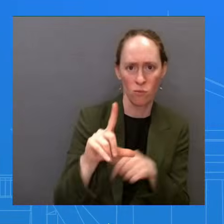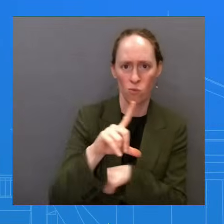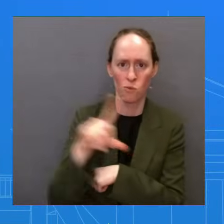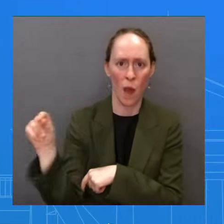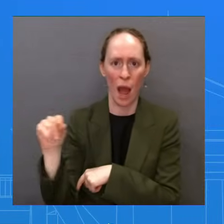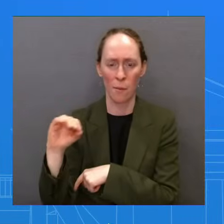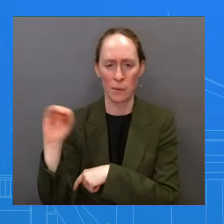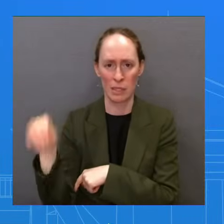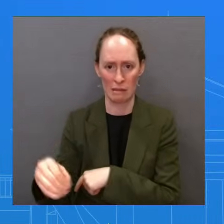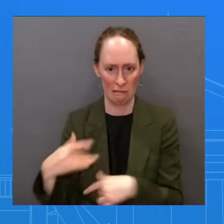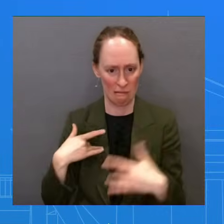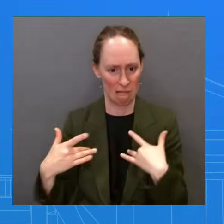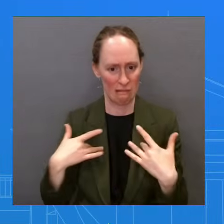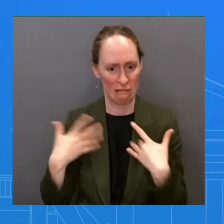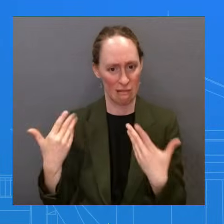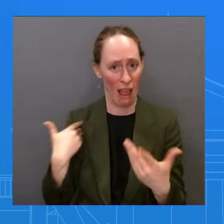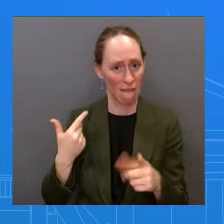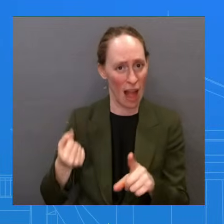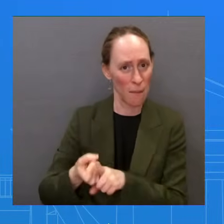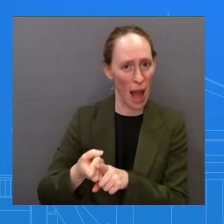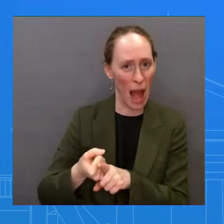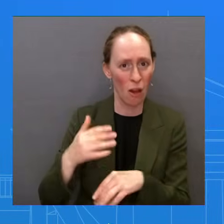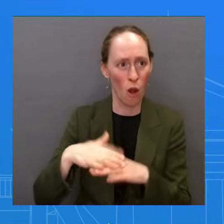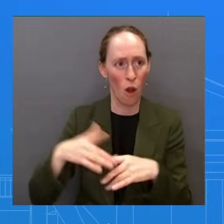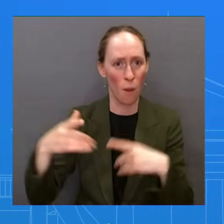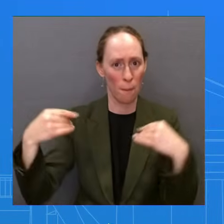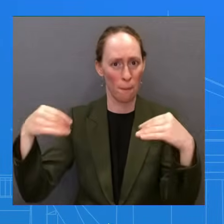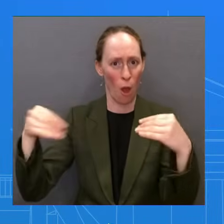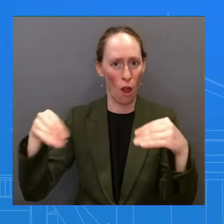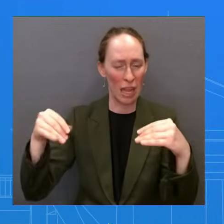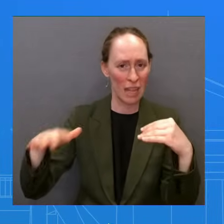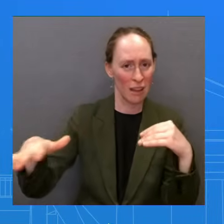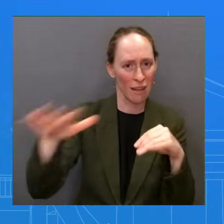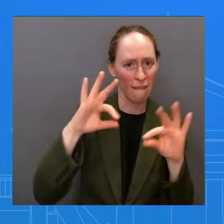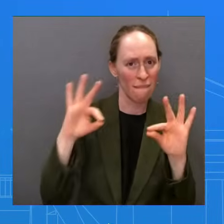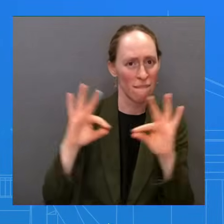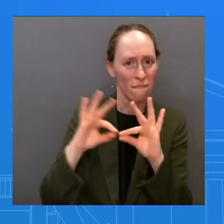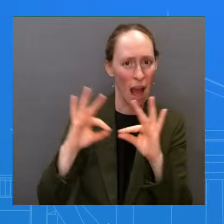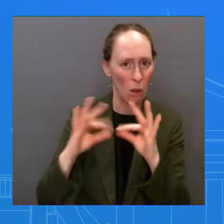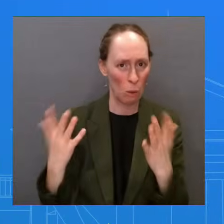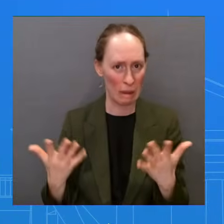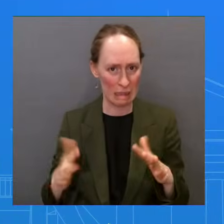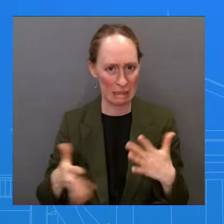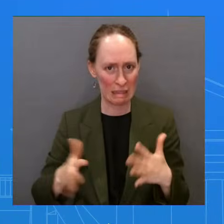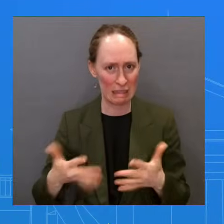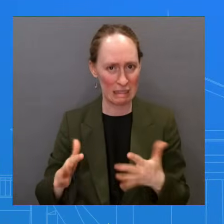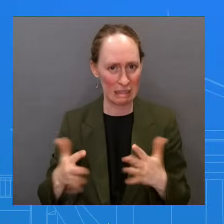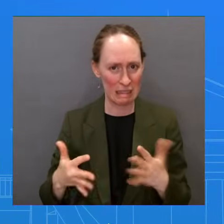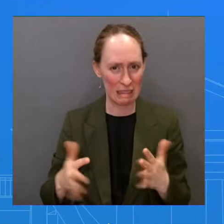First Republic was deemed to be not systemic, but the market does seem to be thinking there is systemic risk.